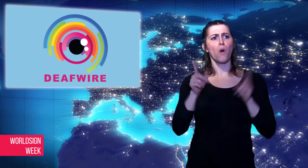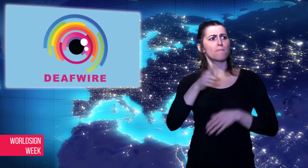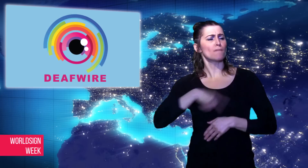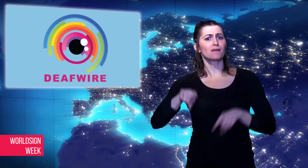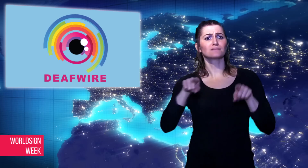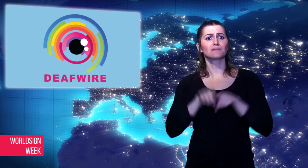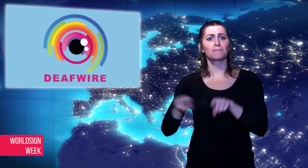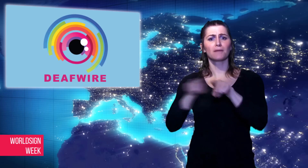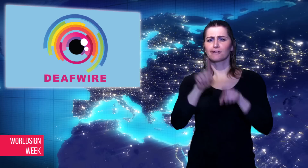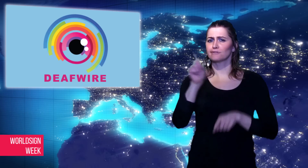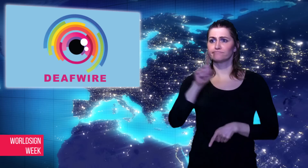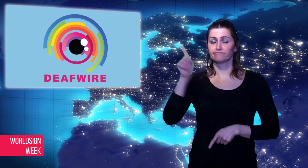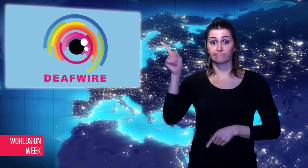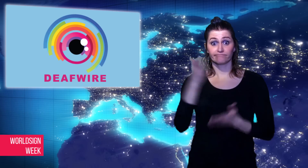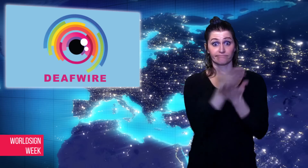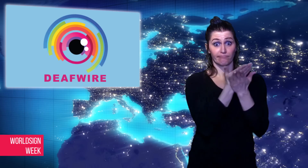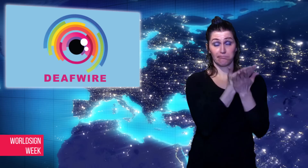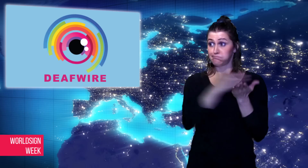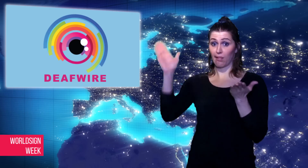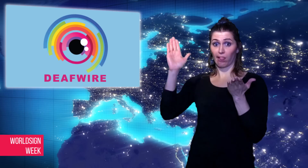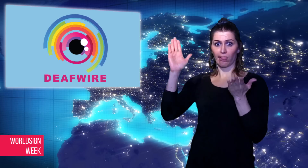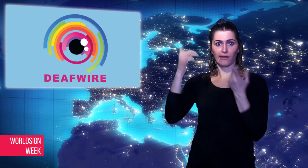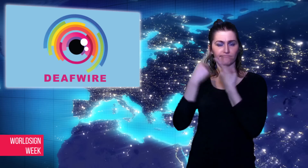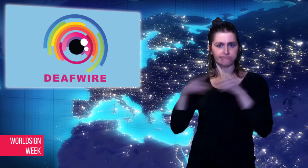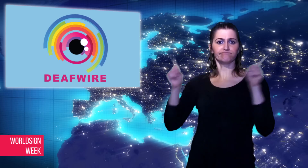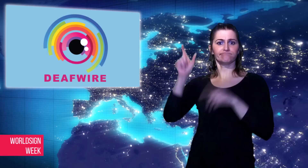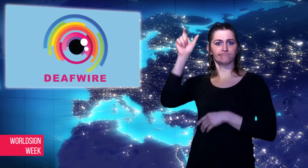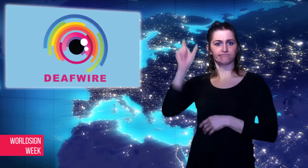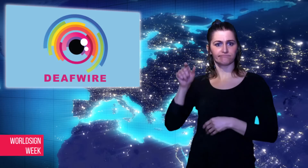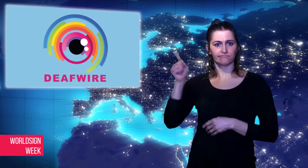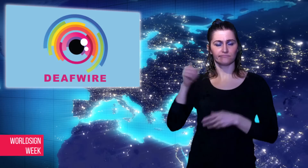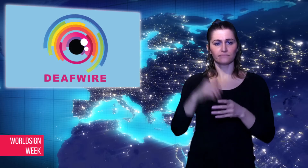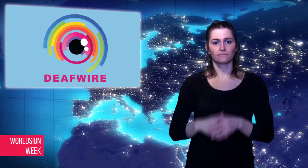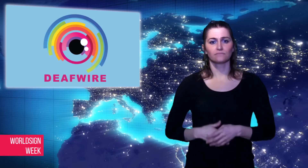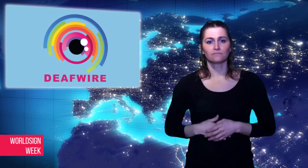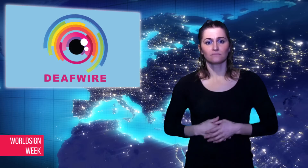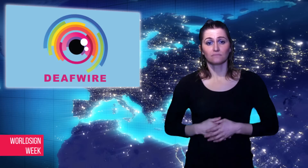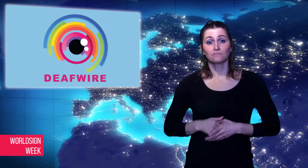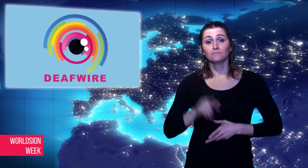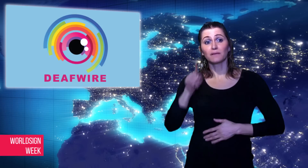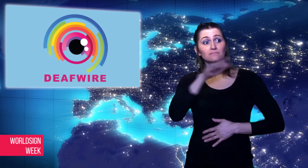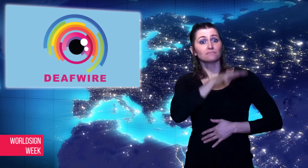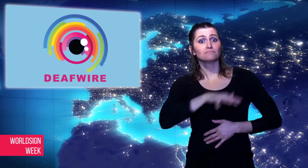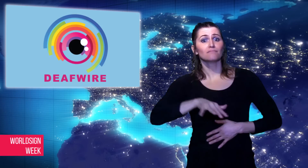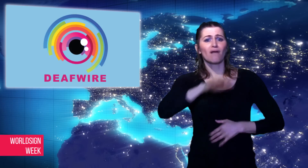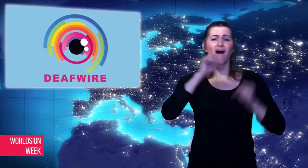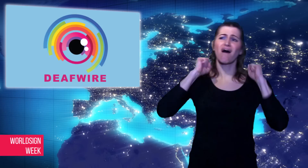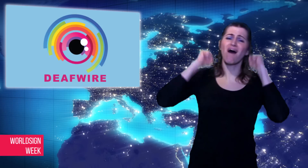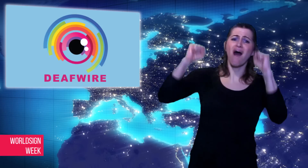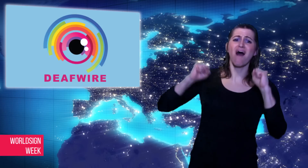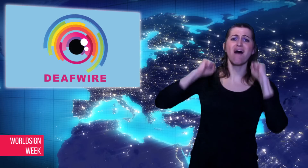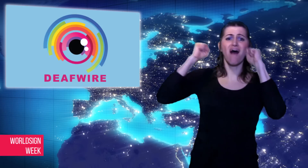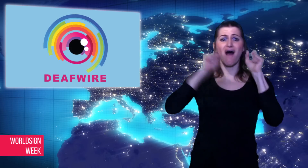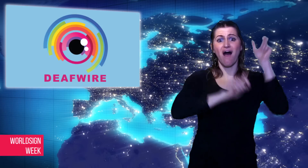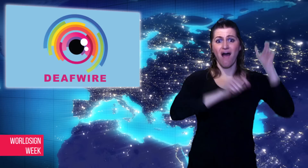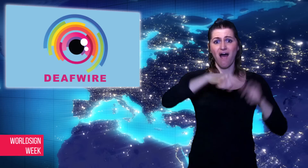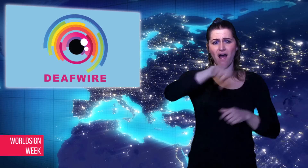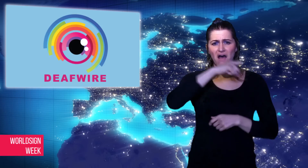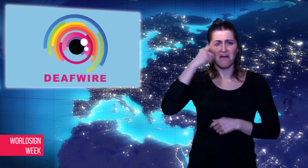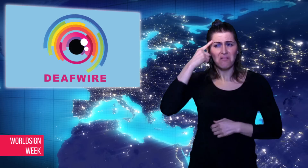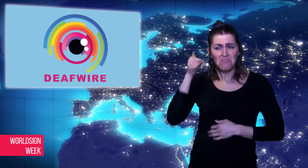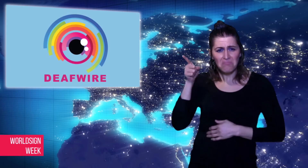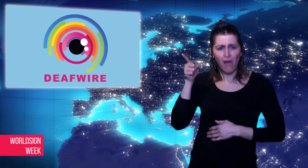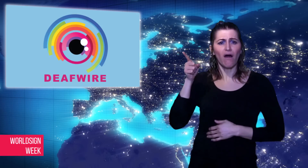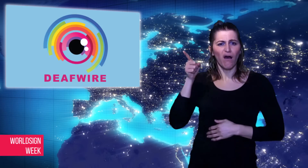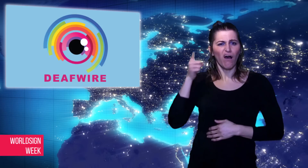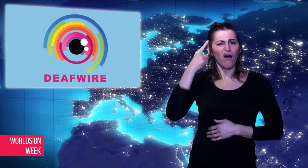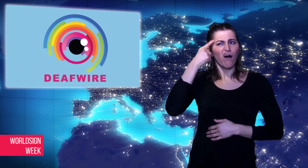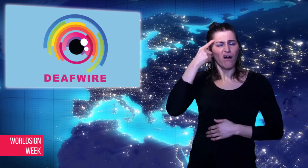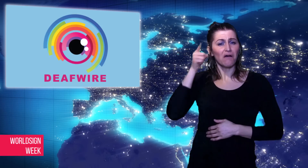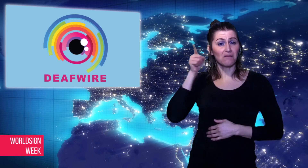of music during that time. The National